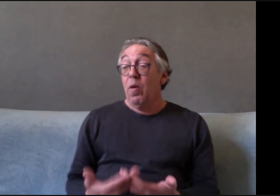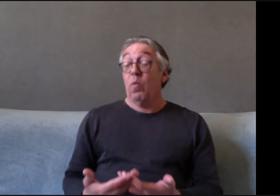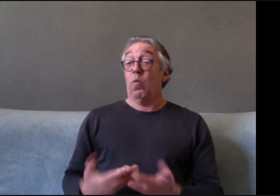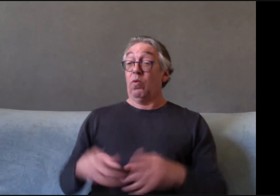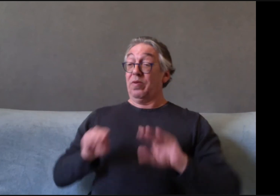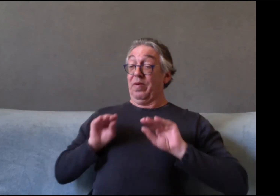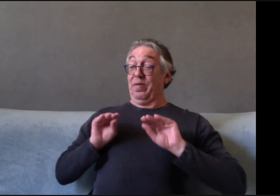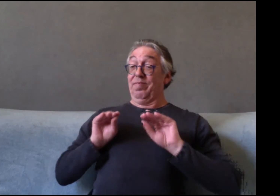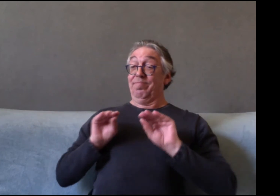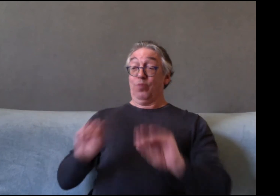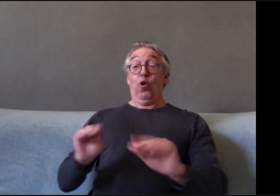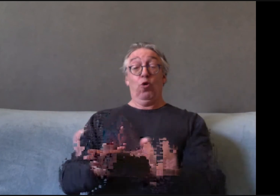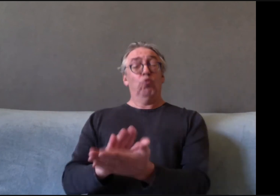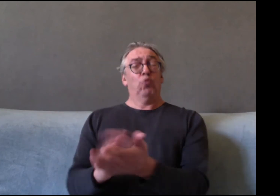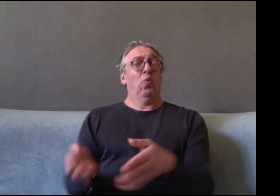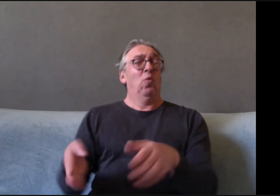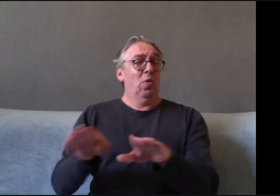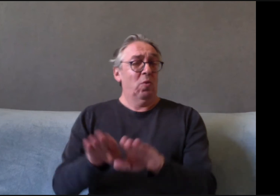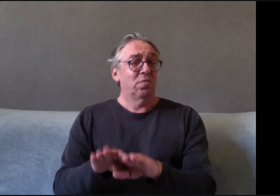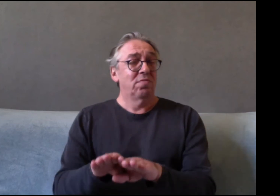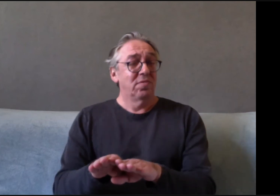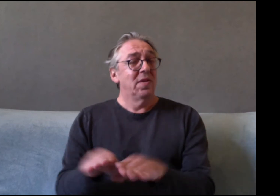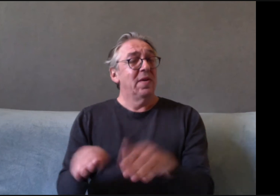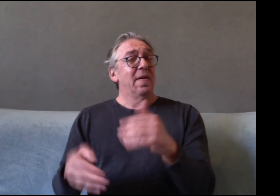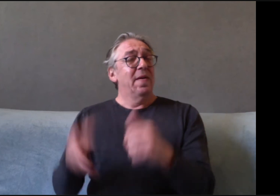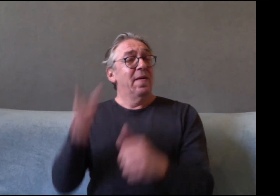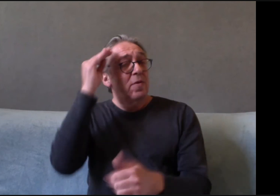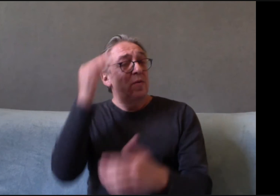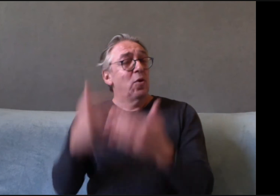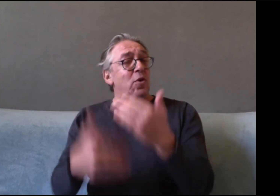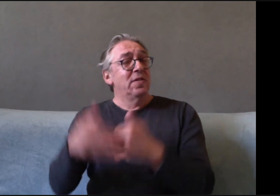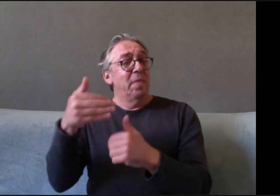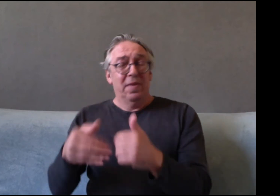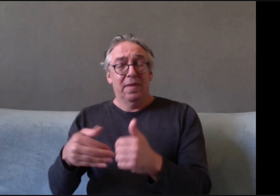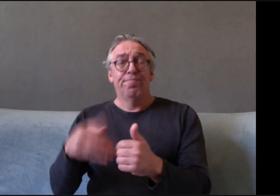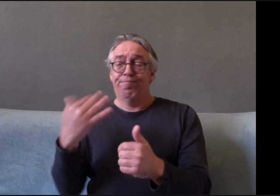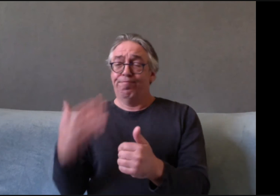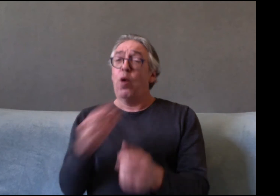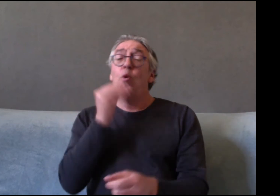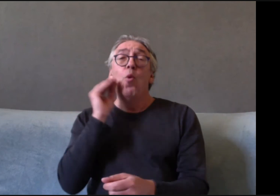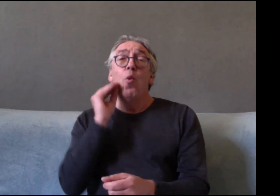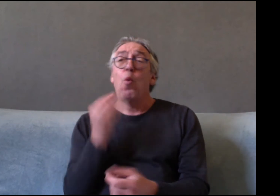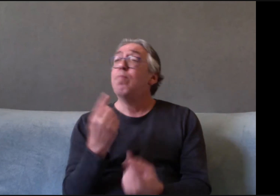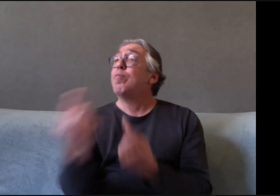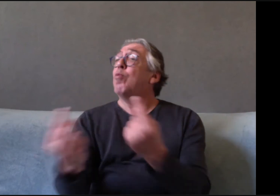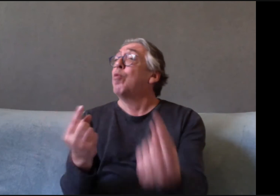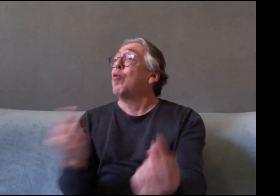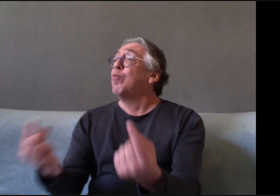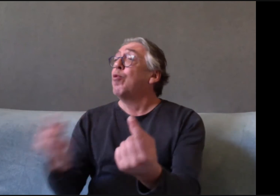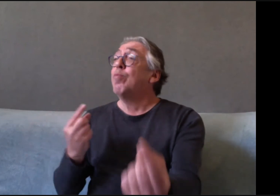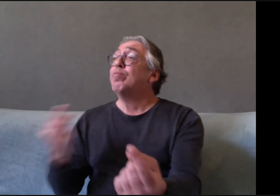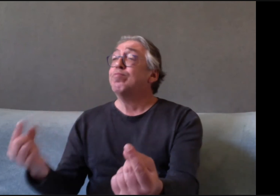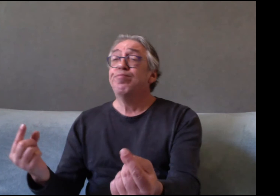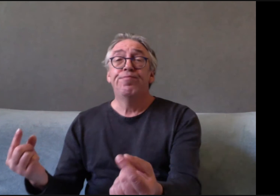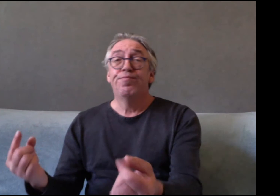because we feel that the move to online and distance learning it won't be rolled back, that will continue to be